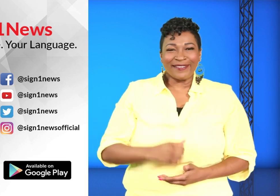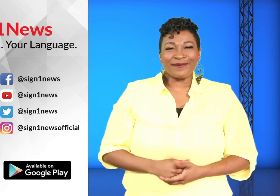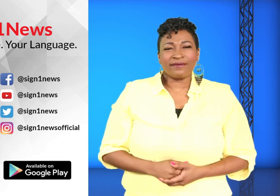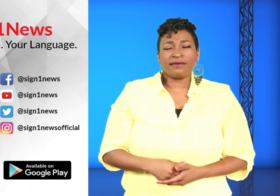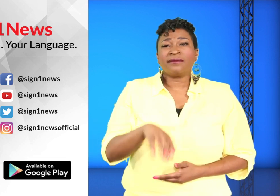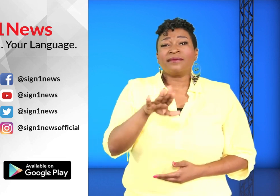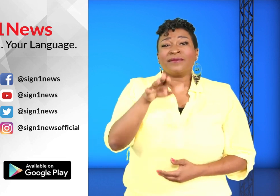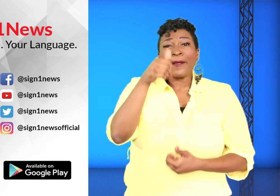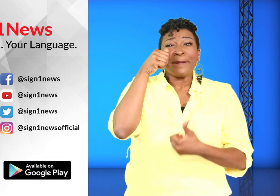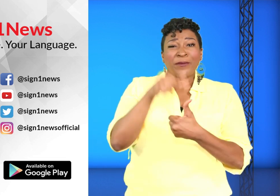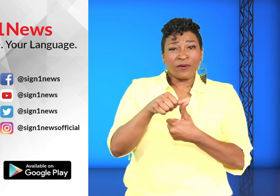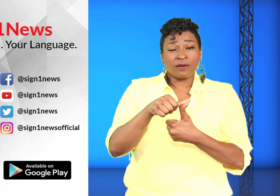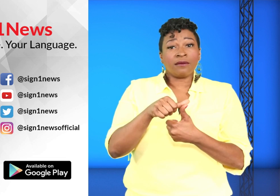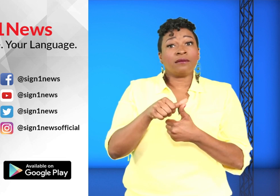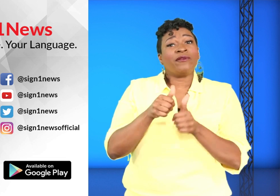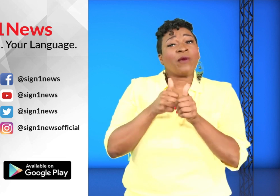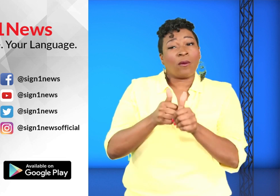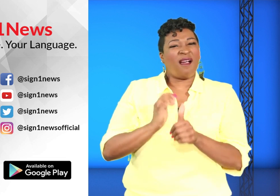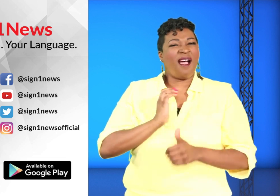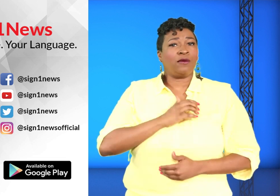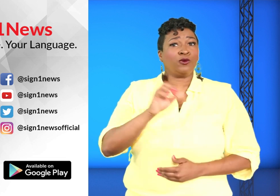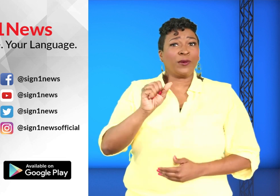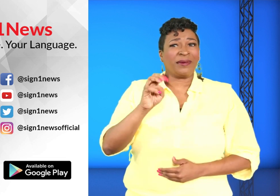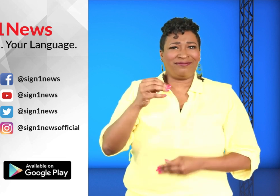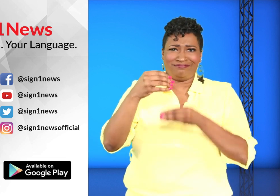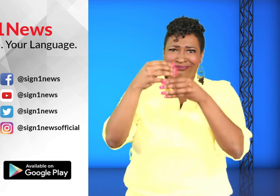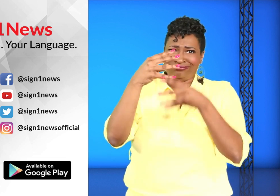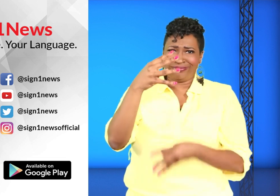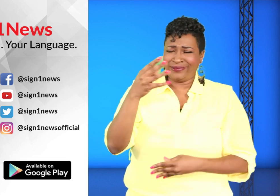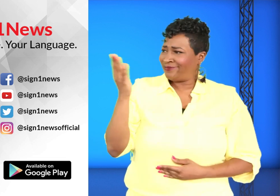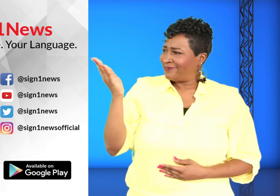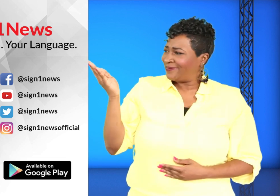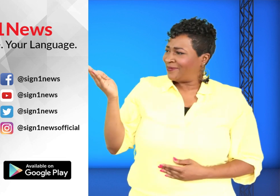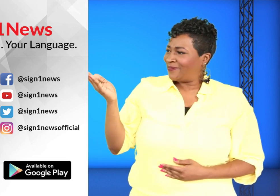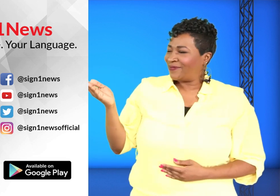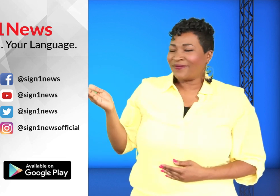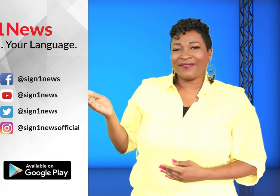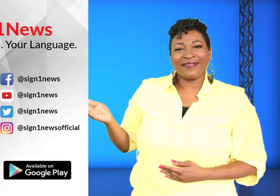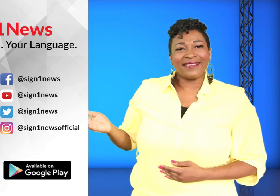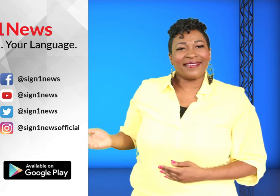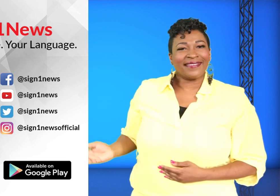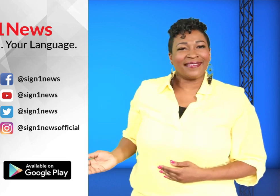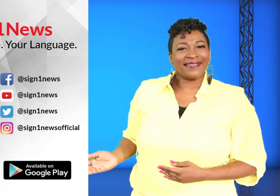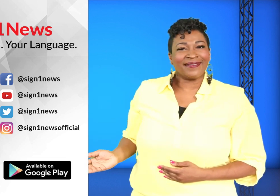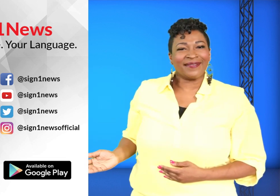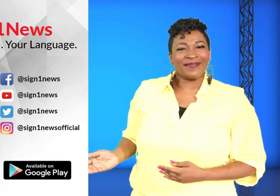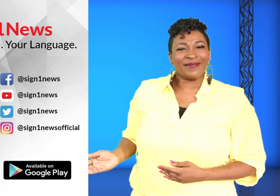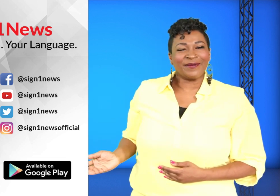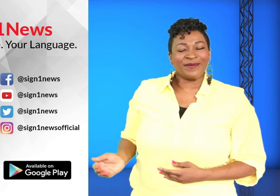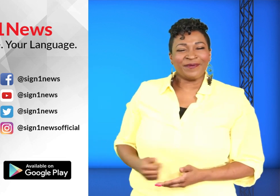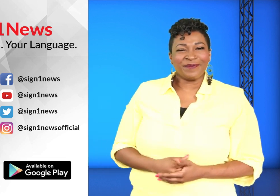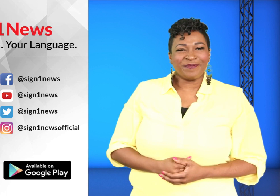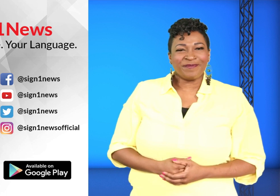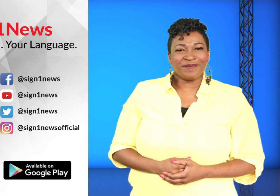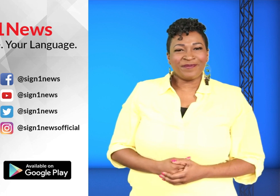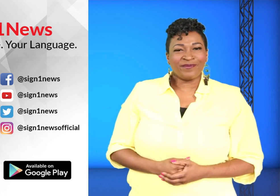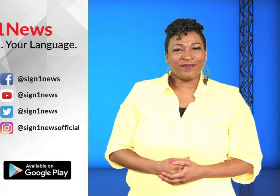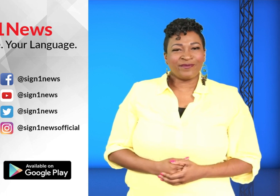Remember to follow us on all of our social media platforms and be sure to download our